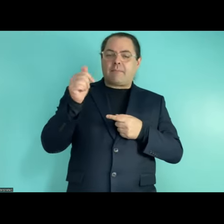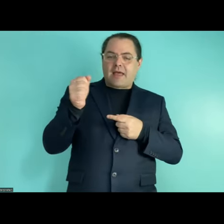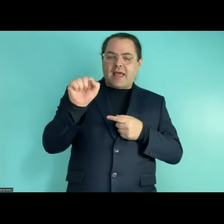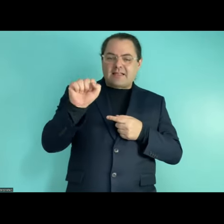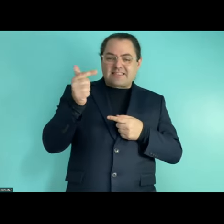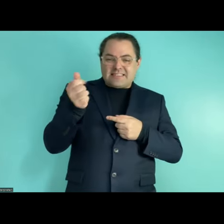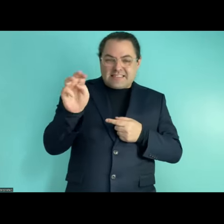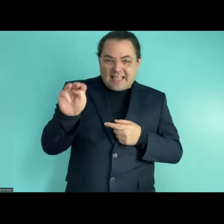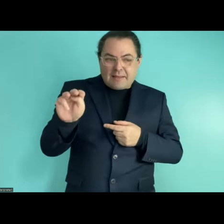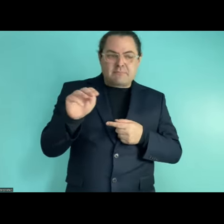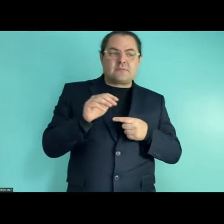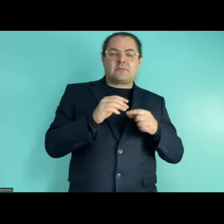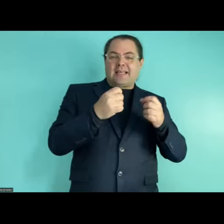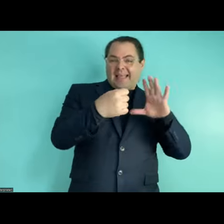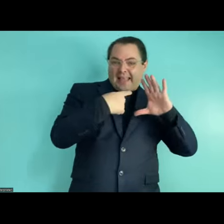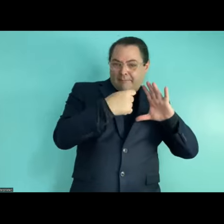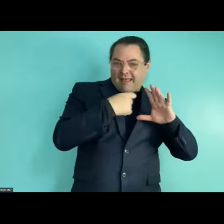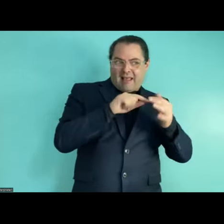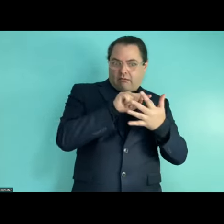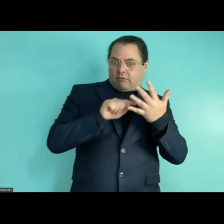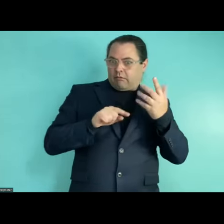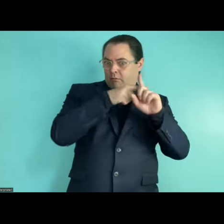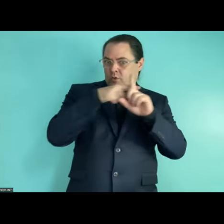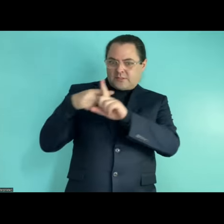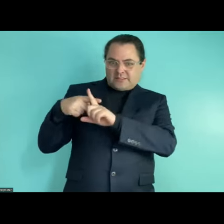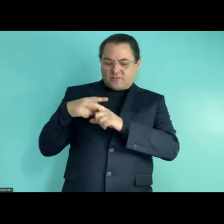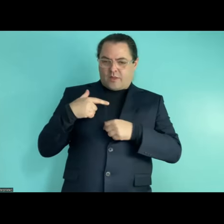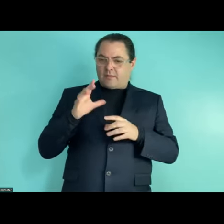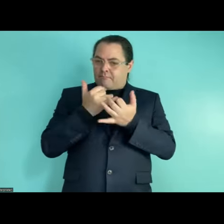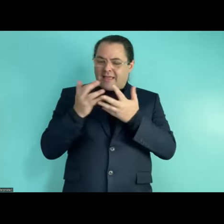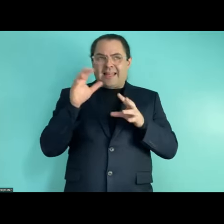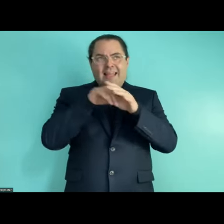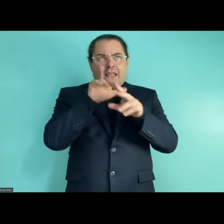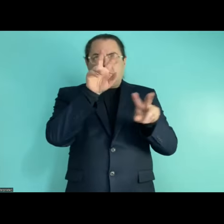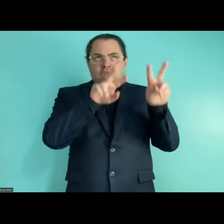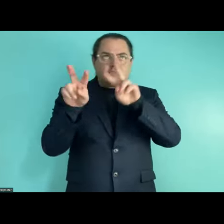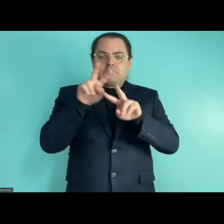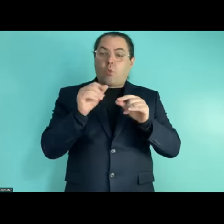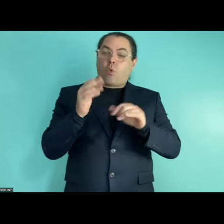it was really relevant for those who are still in the call and who had joined us earlier,